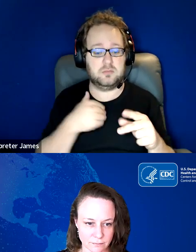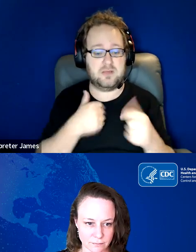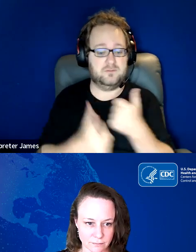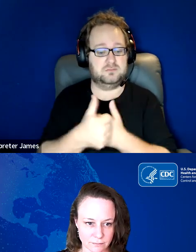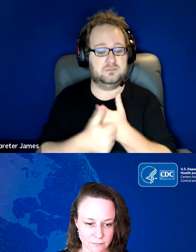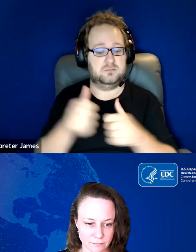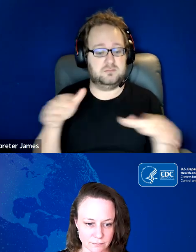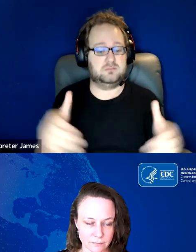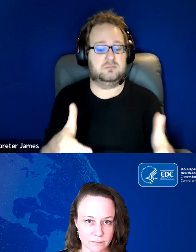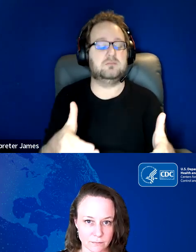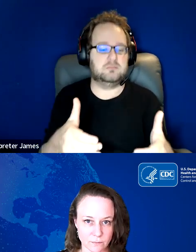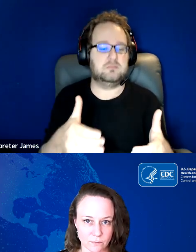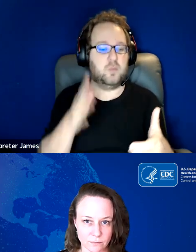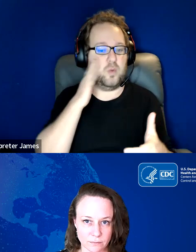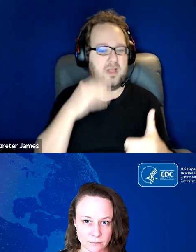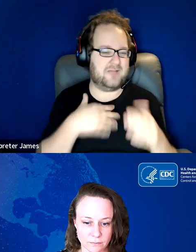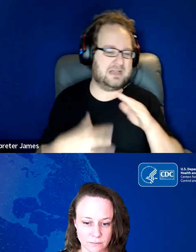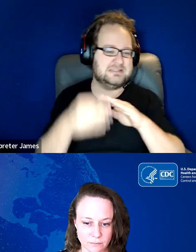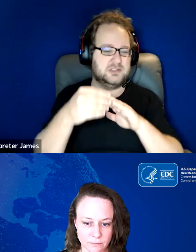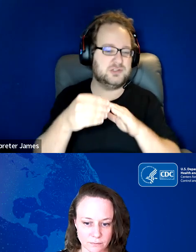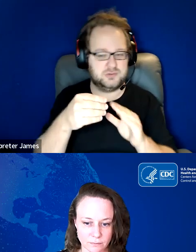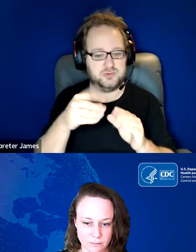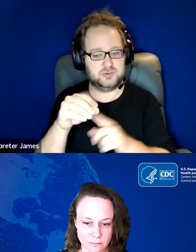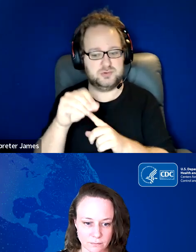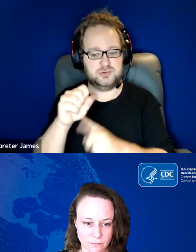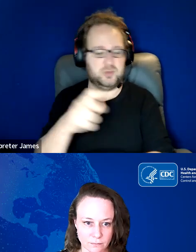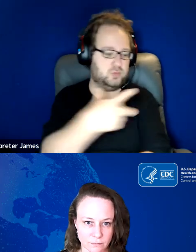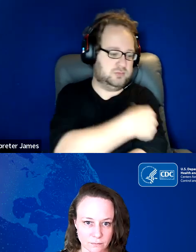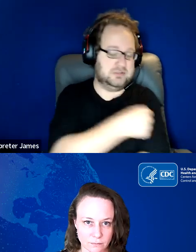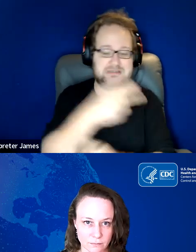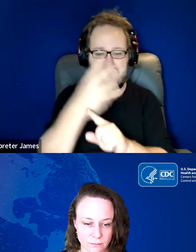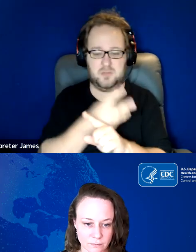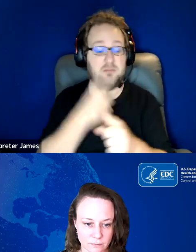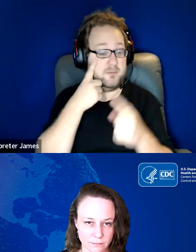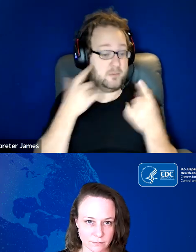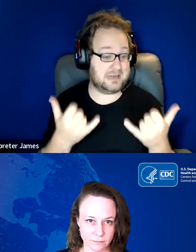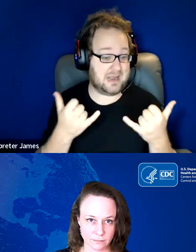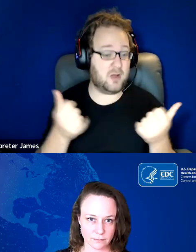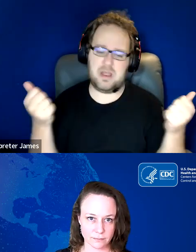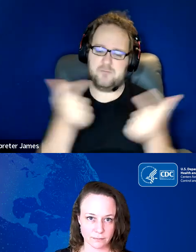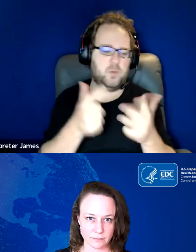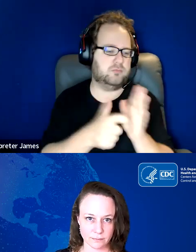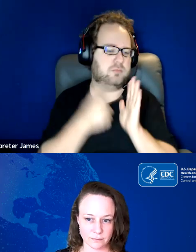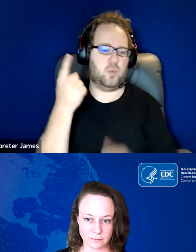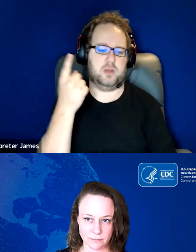additional dose in 6 months but right now everyone just needs one single dose.